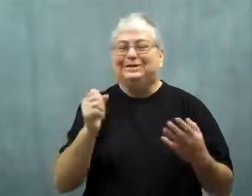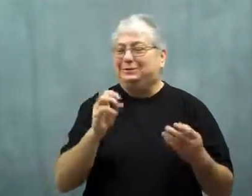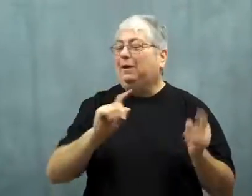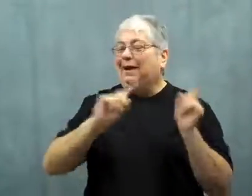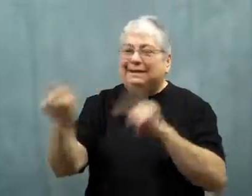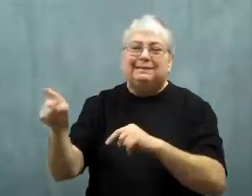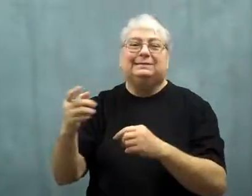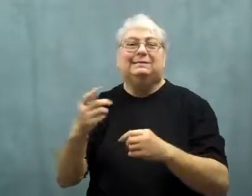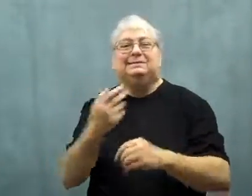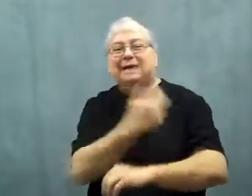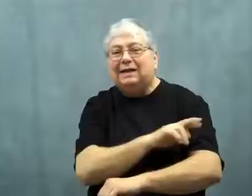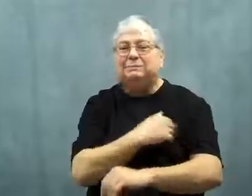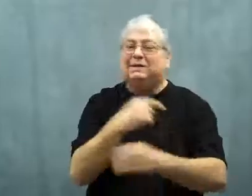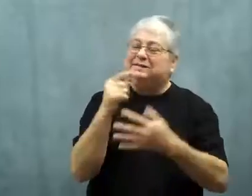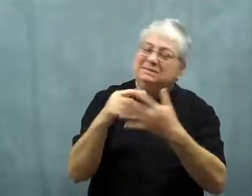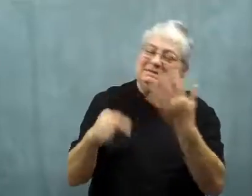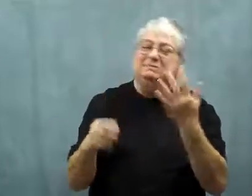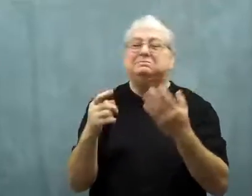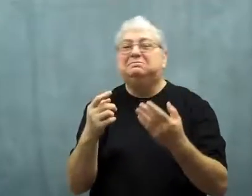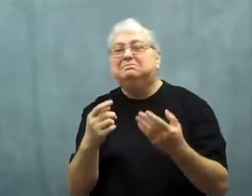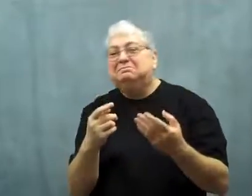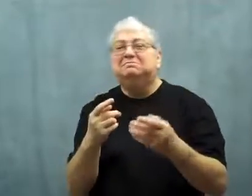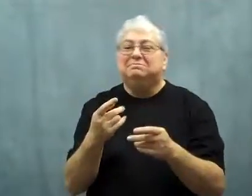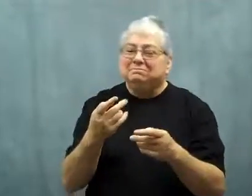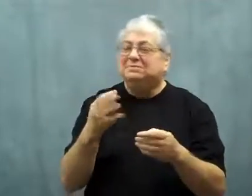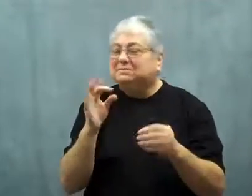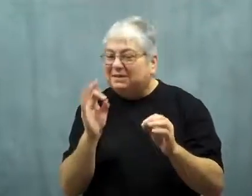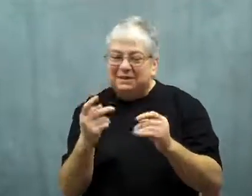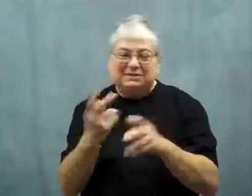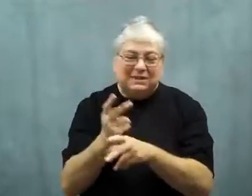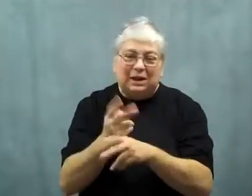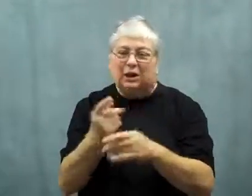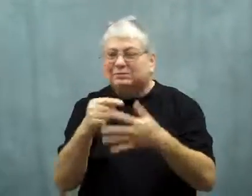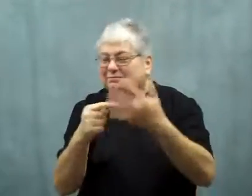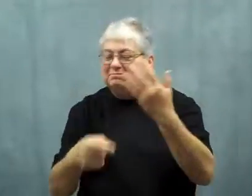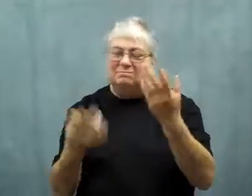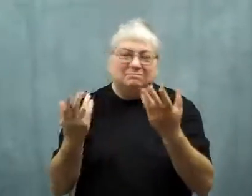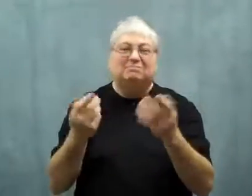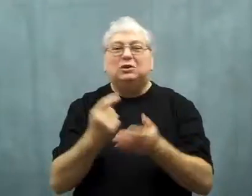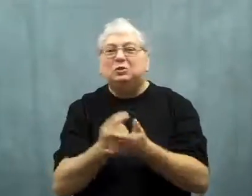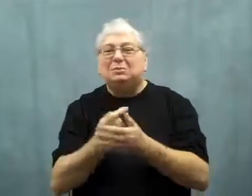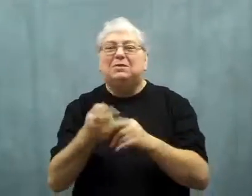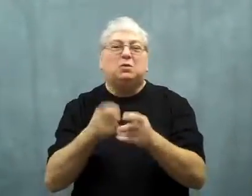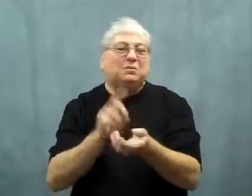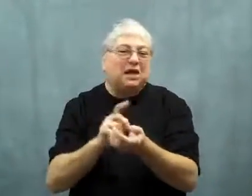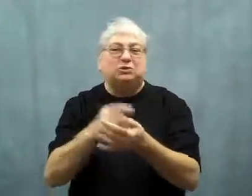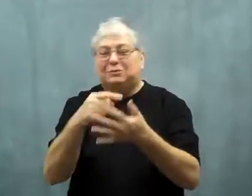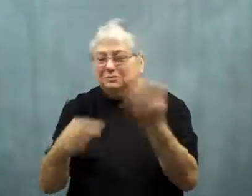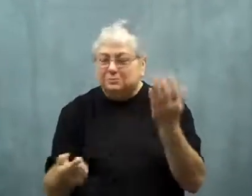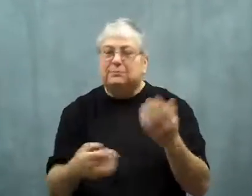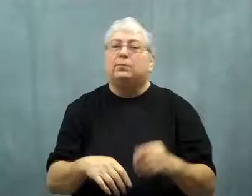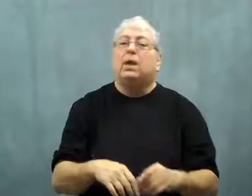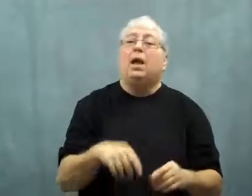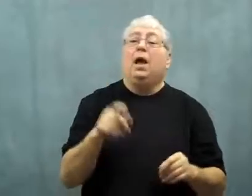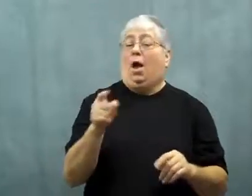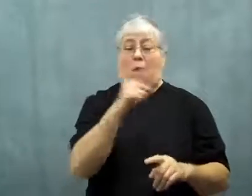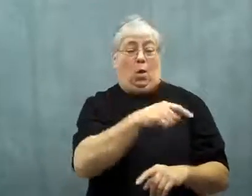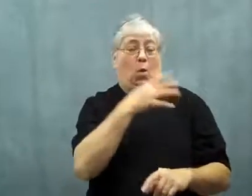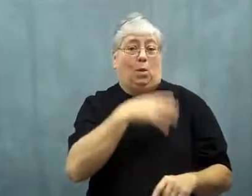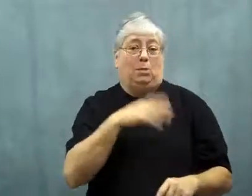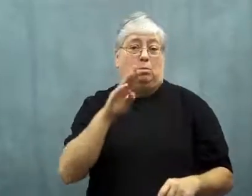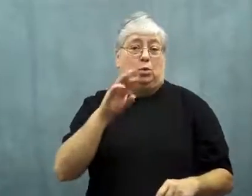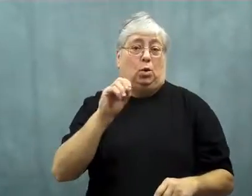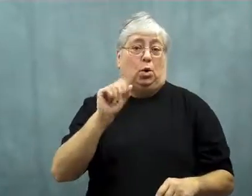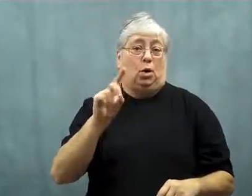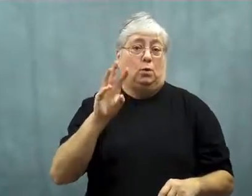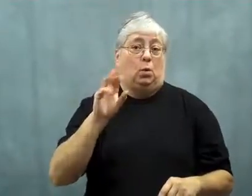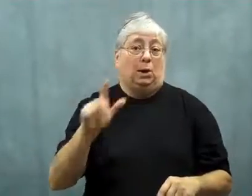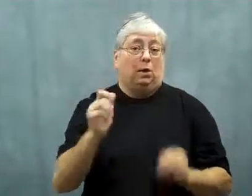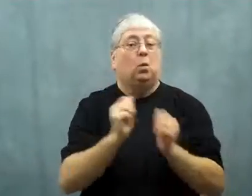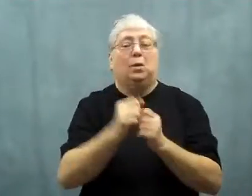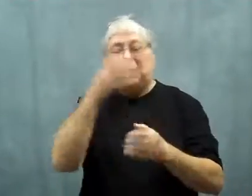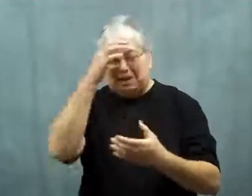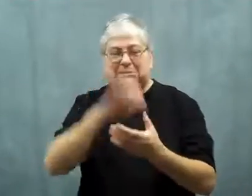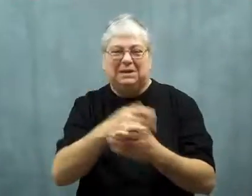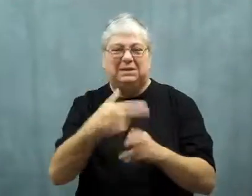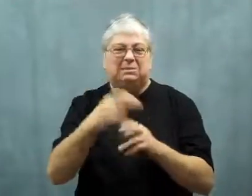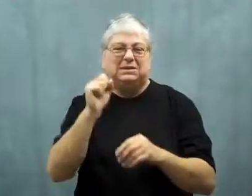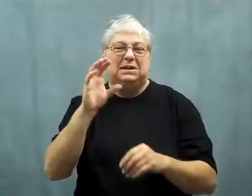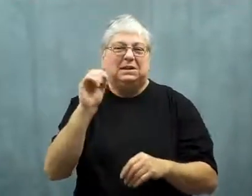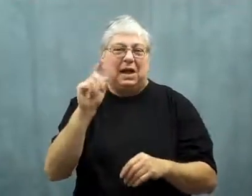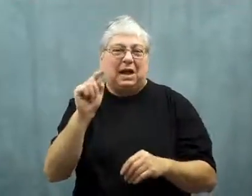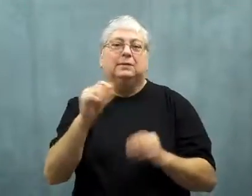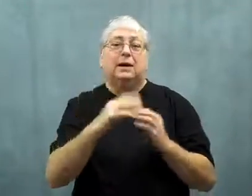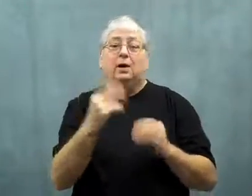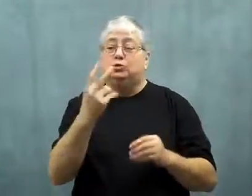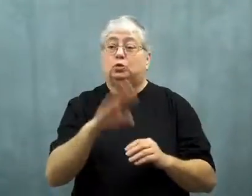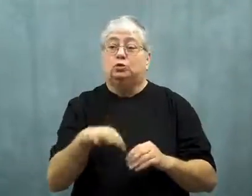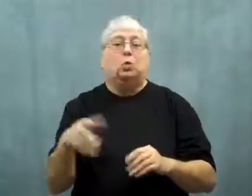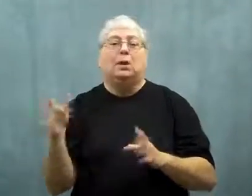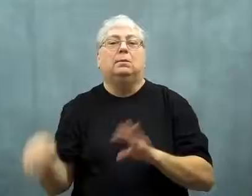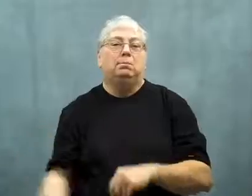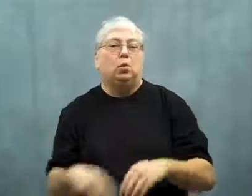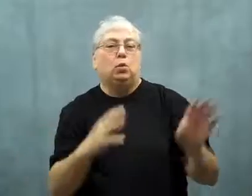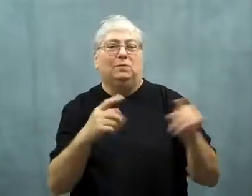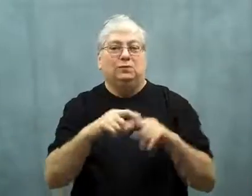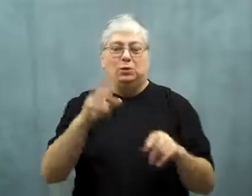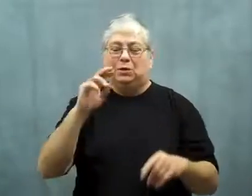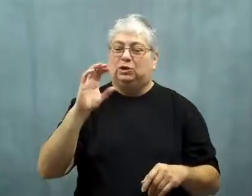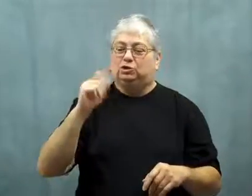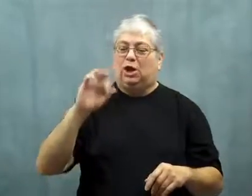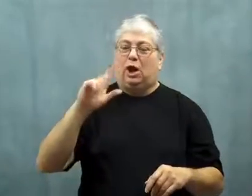He received medical treatment for it.